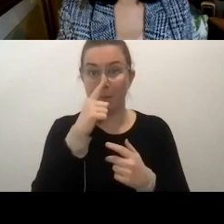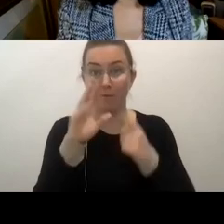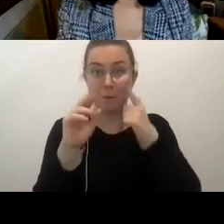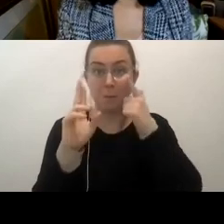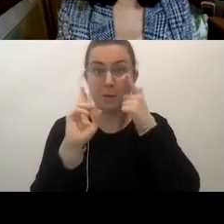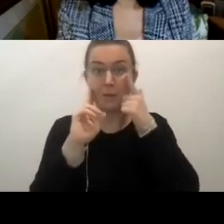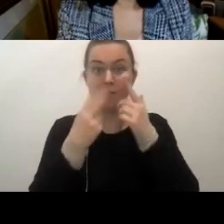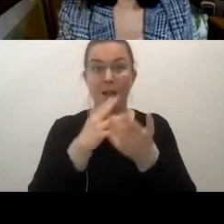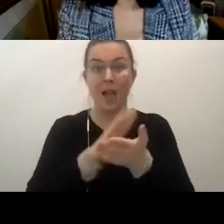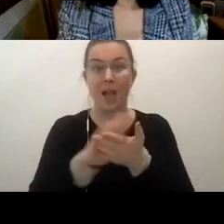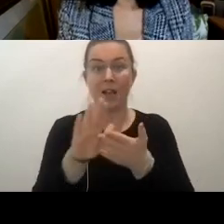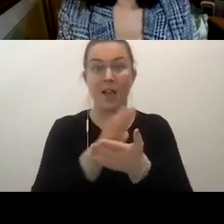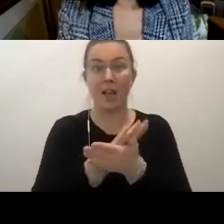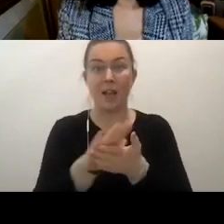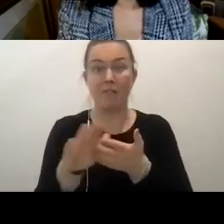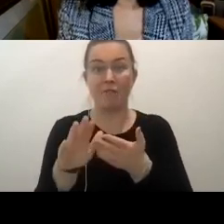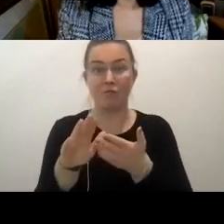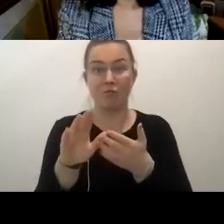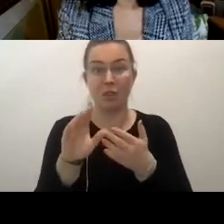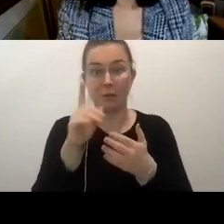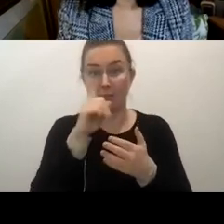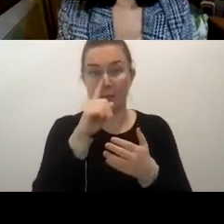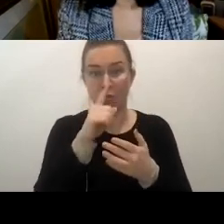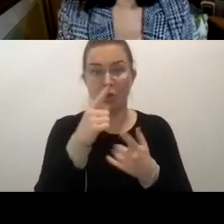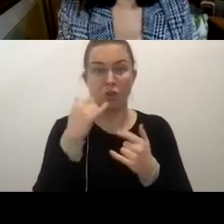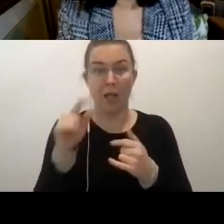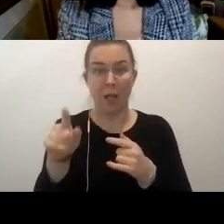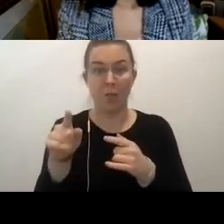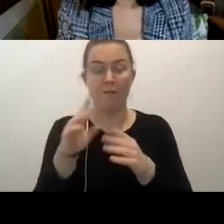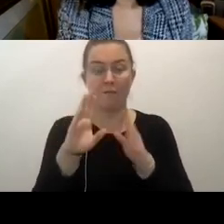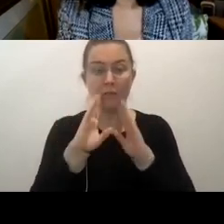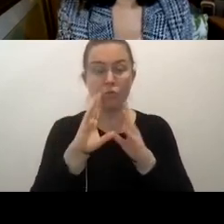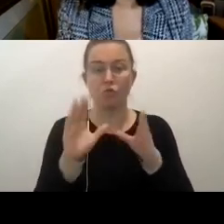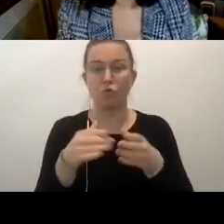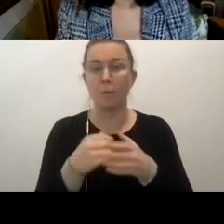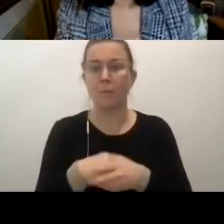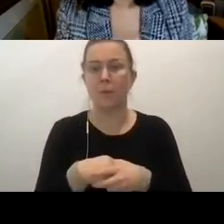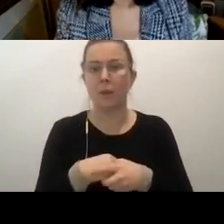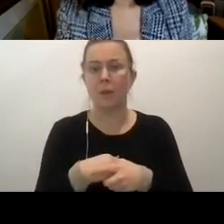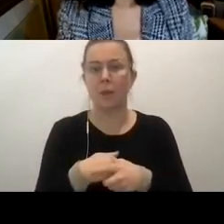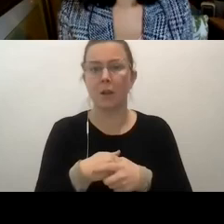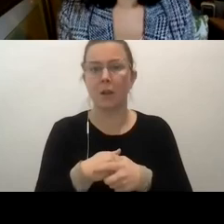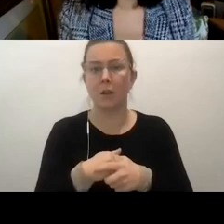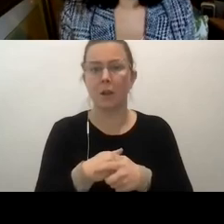hearing community, check that Facebook group out. And also, let us know, because